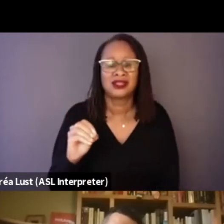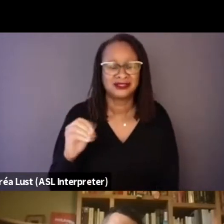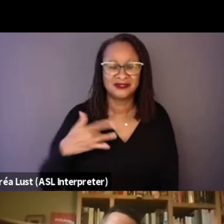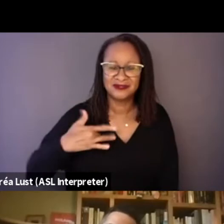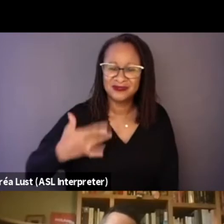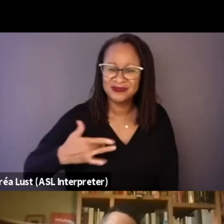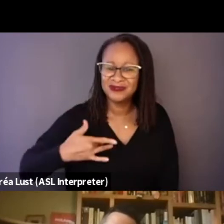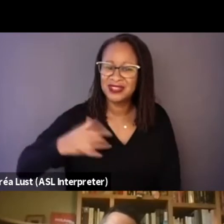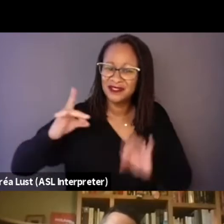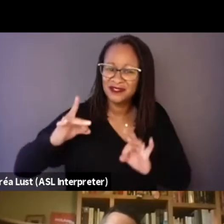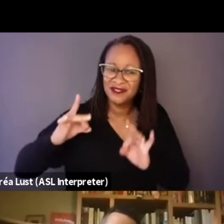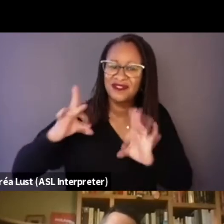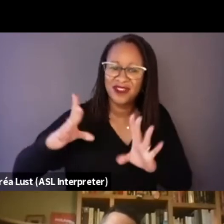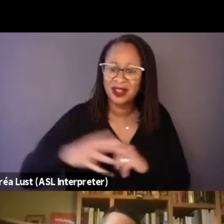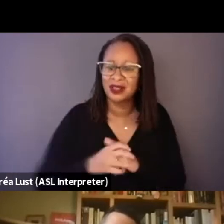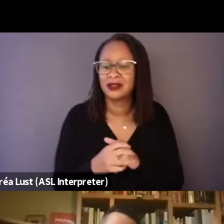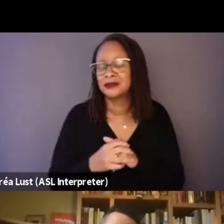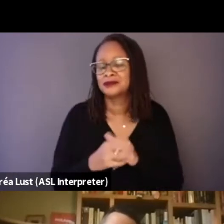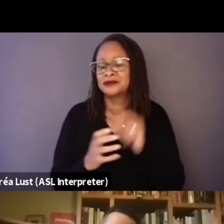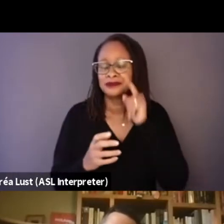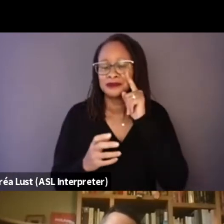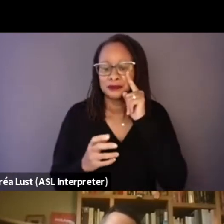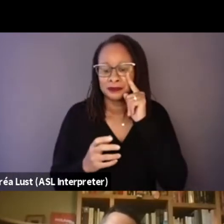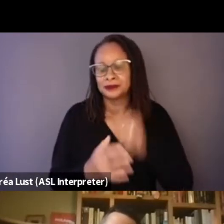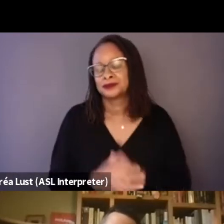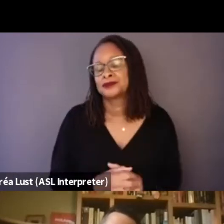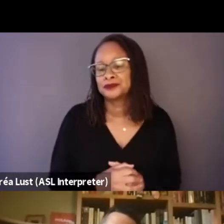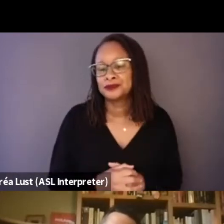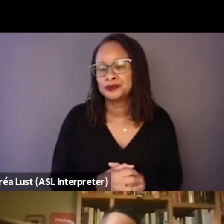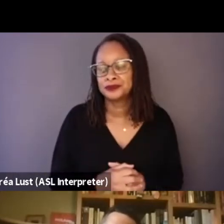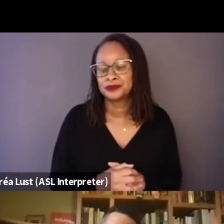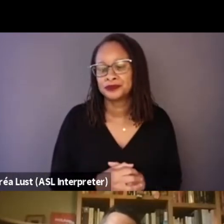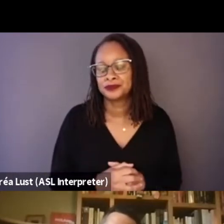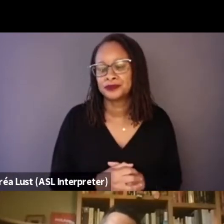because they are really really close, and it's in the environment.